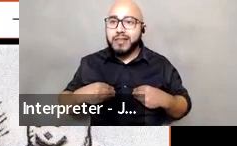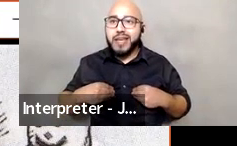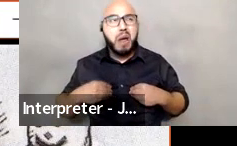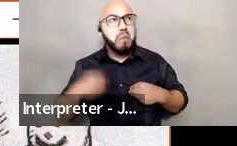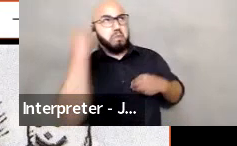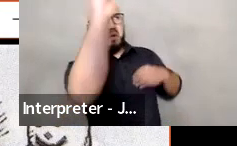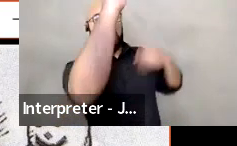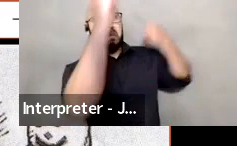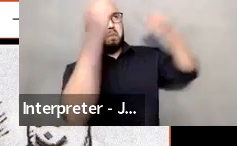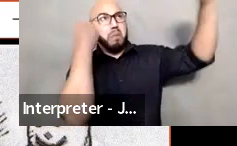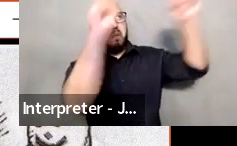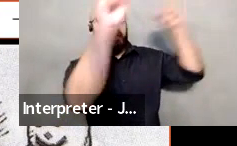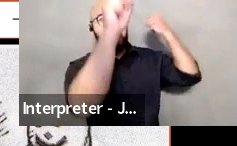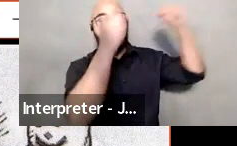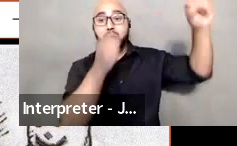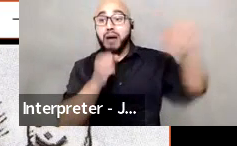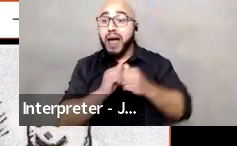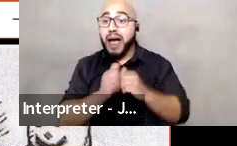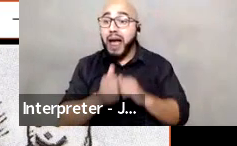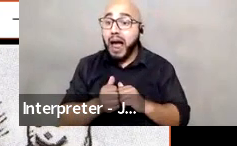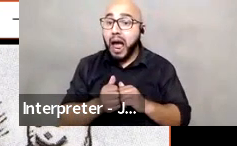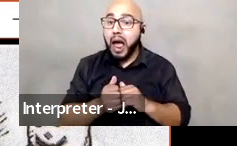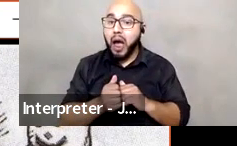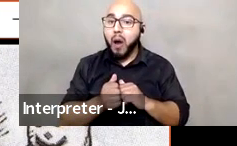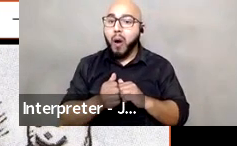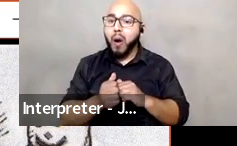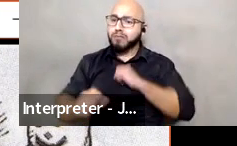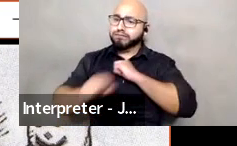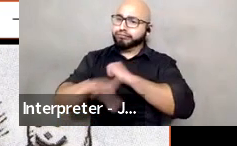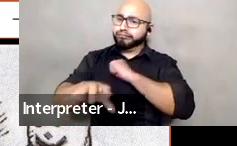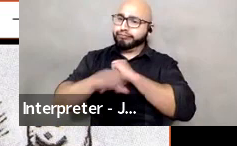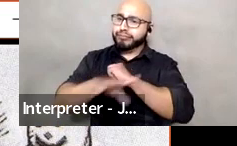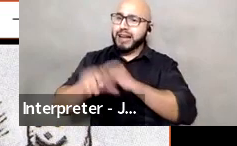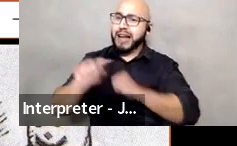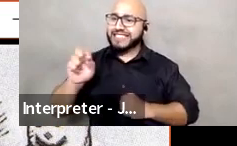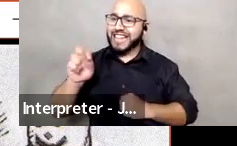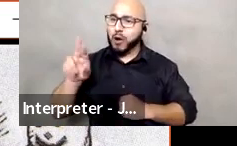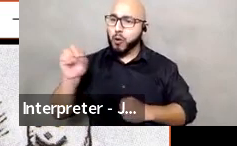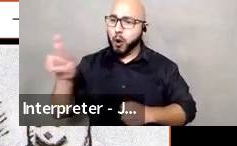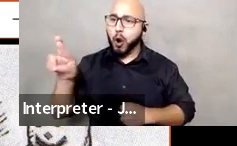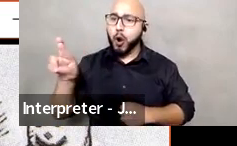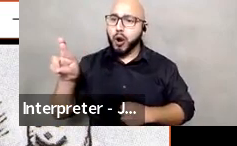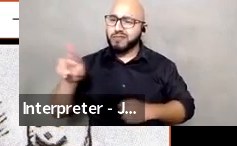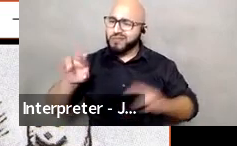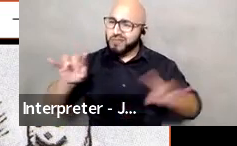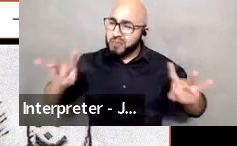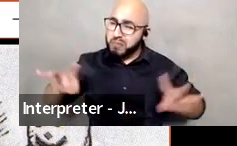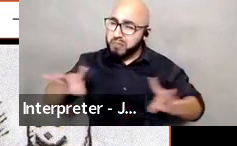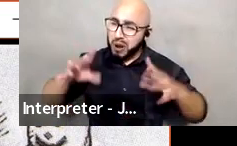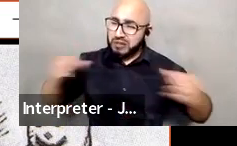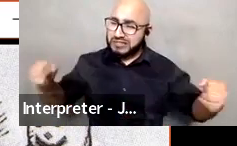And they fought back. With a massive. Campaign of terror against black people and their white allies.